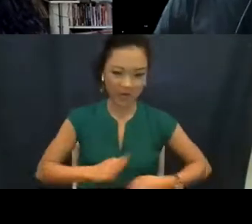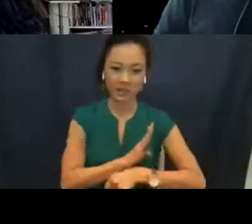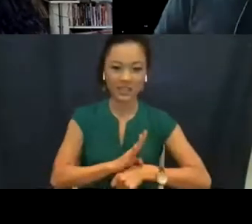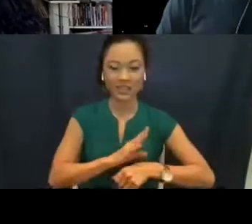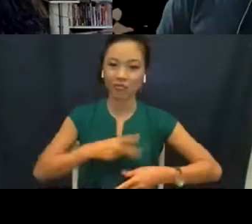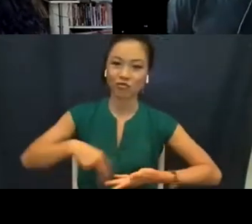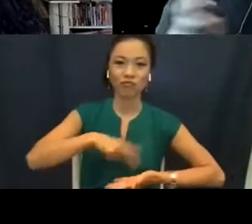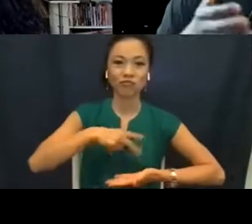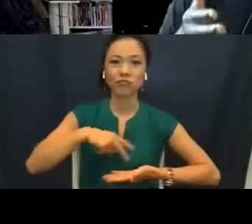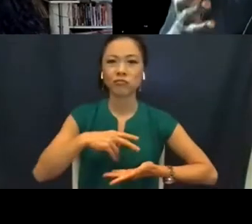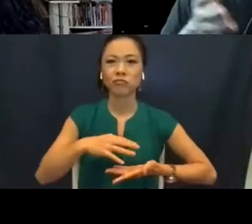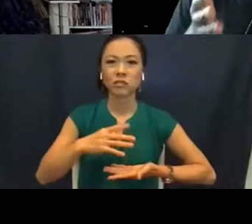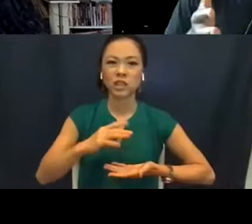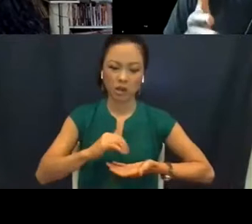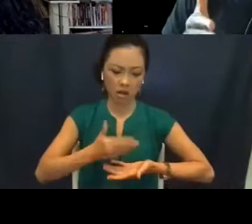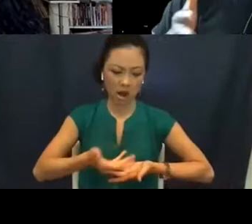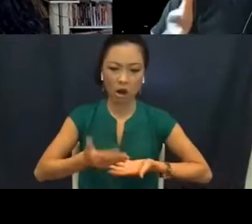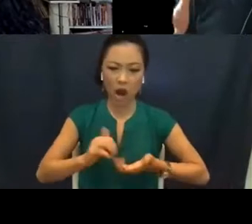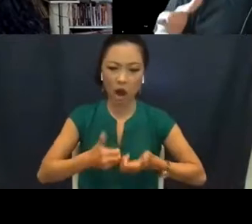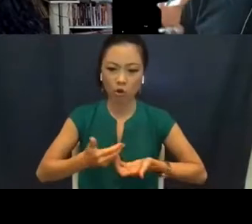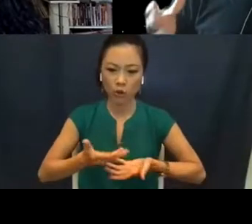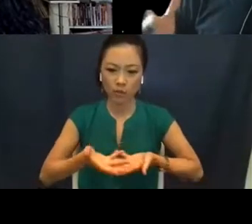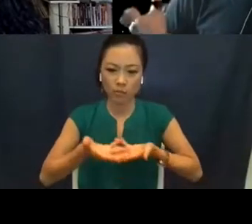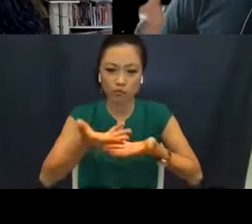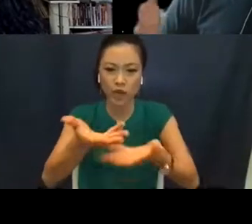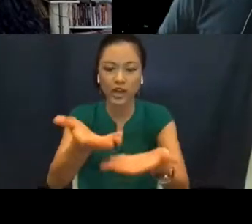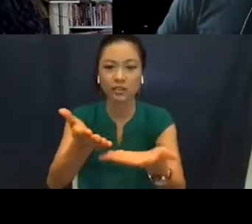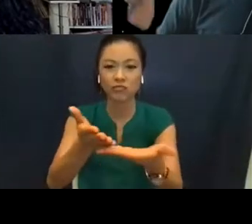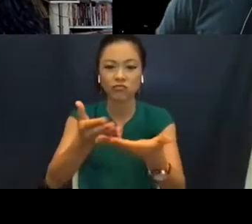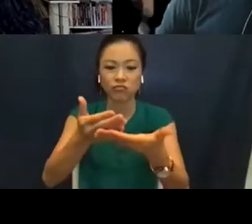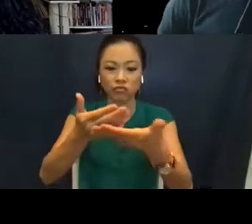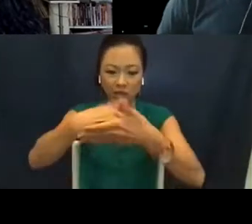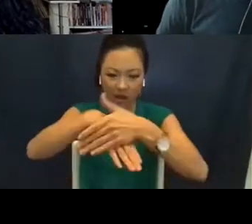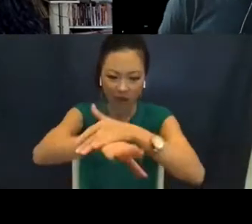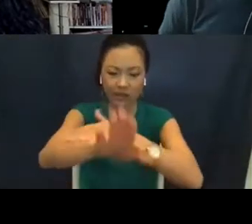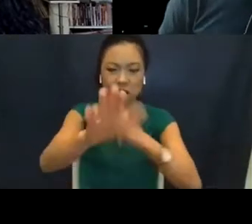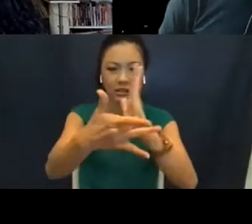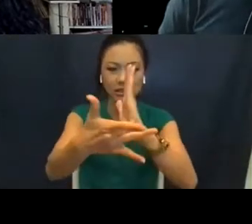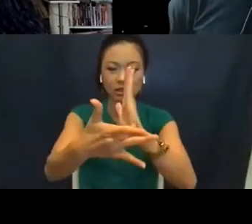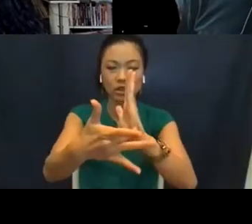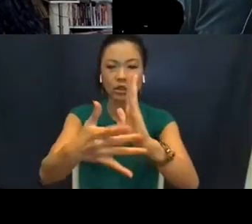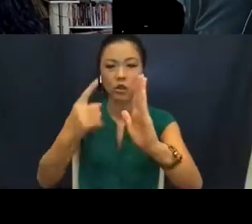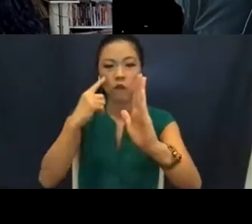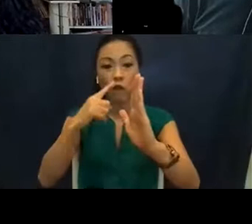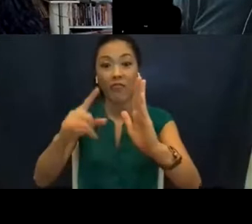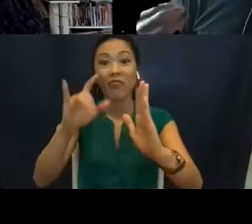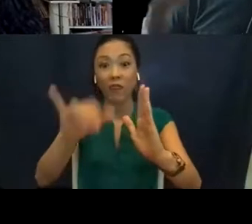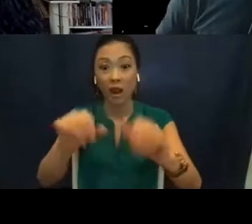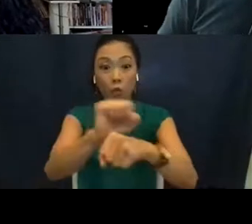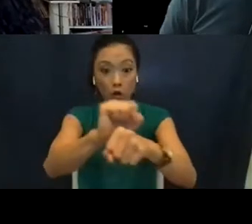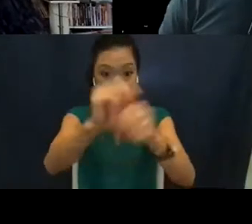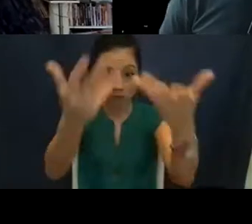the technologies that do exist so the archive actually may become activated and applicable